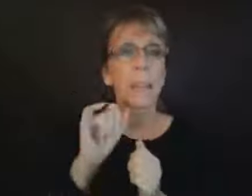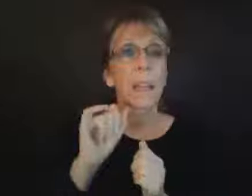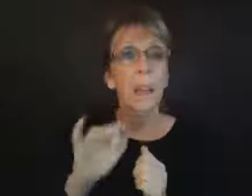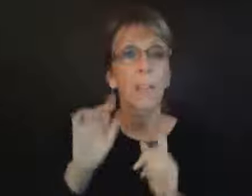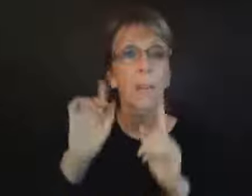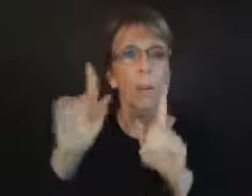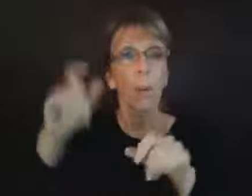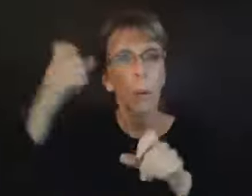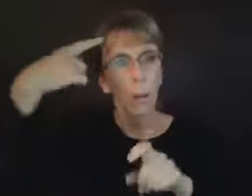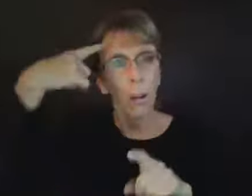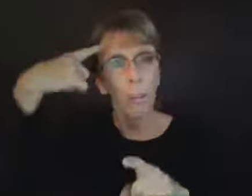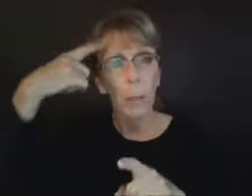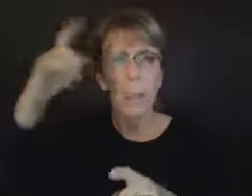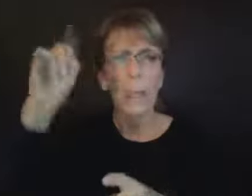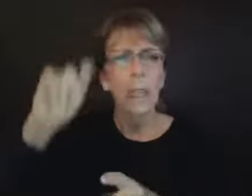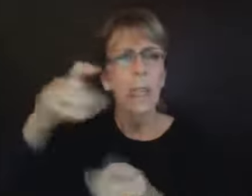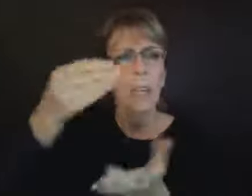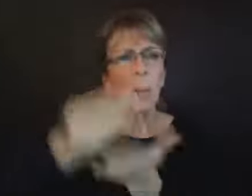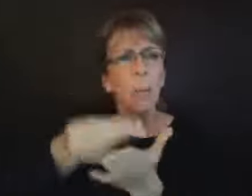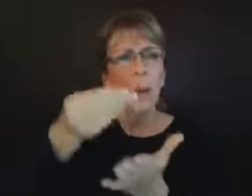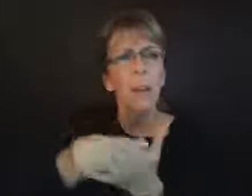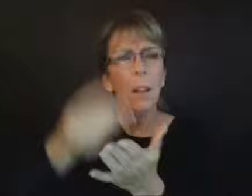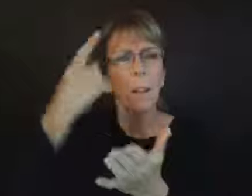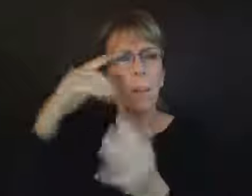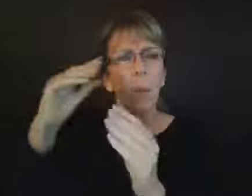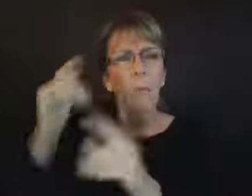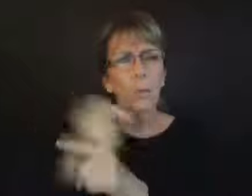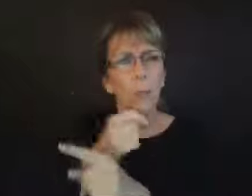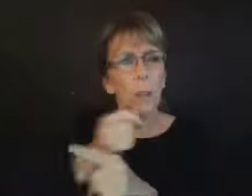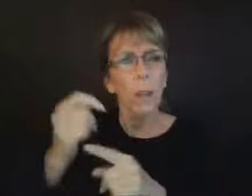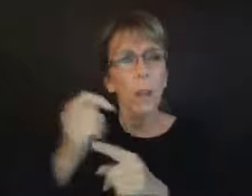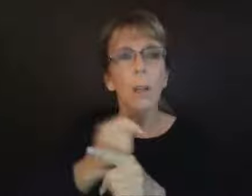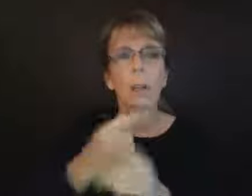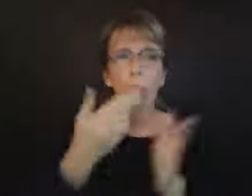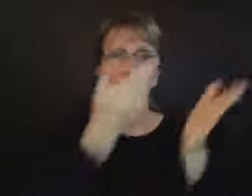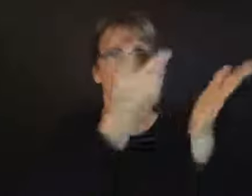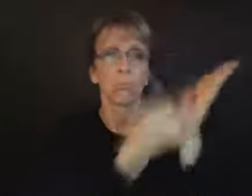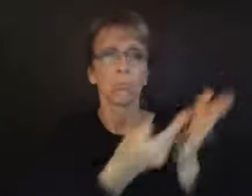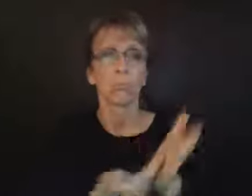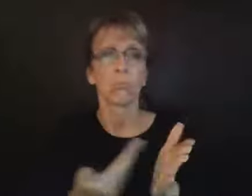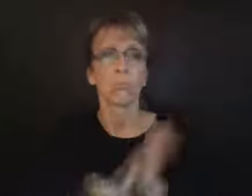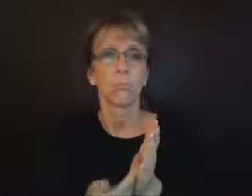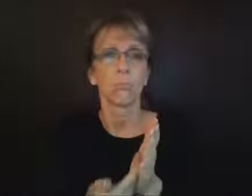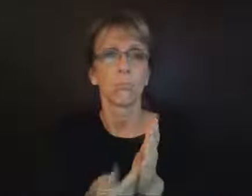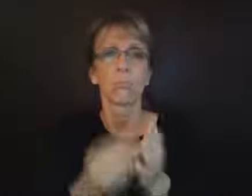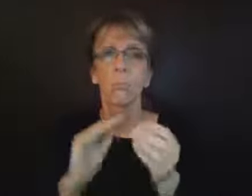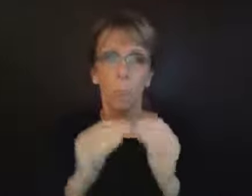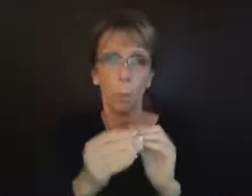If we were going to the government for funding, for training, there was our proof